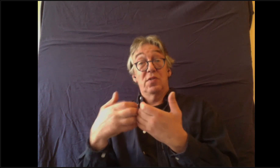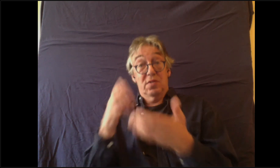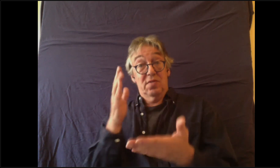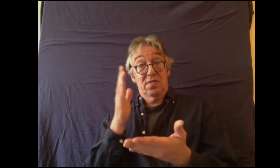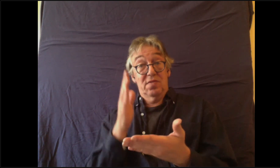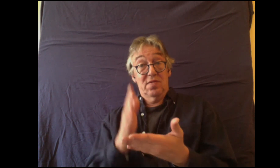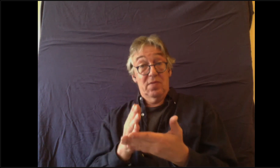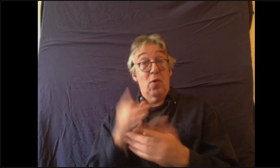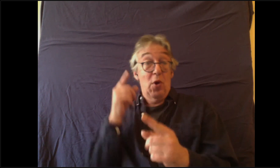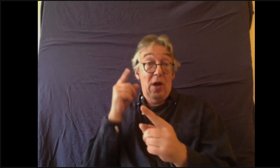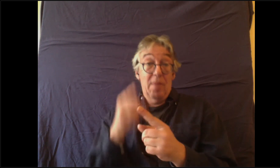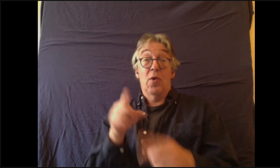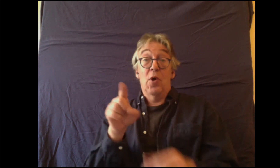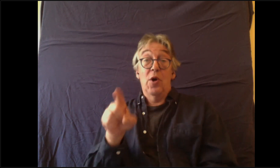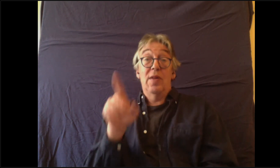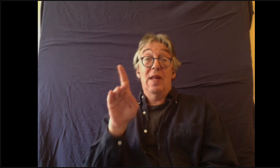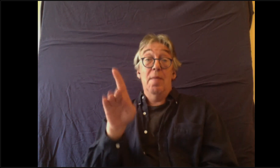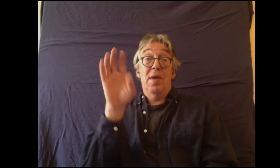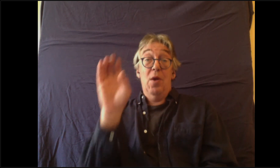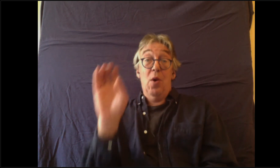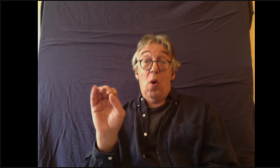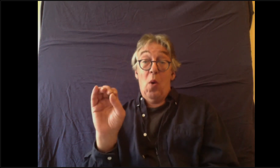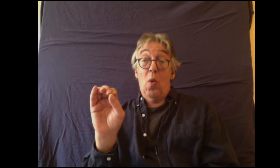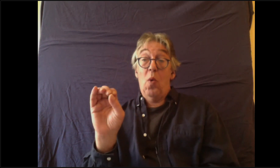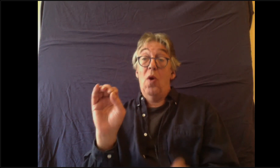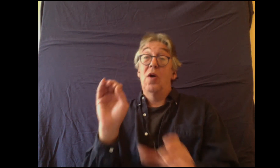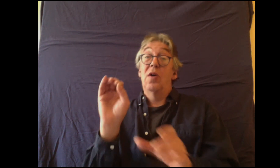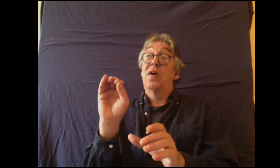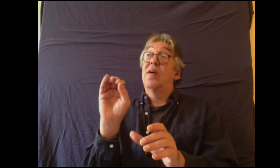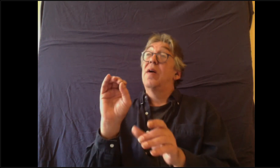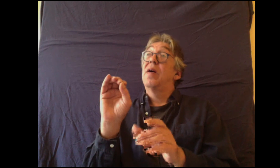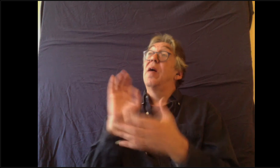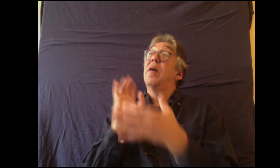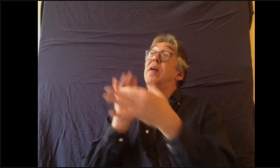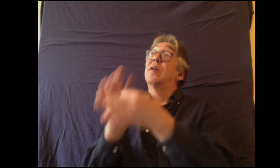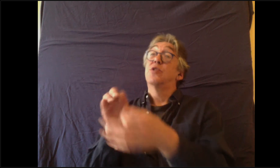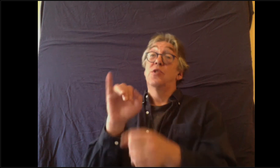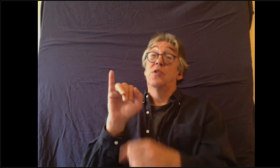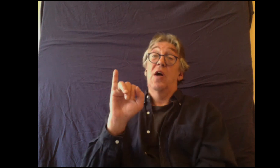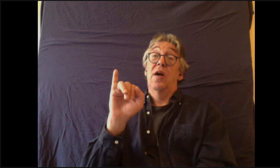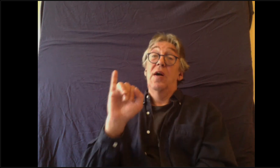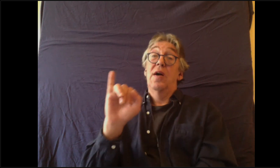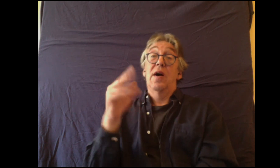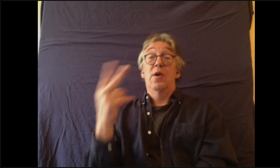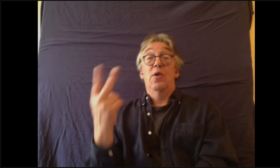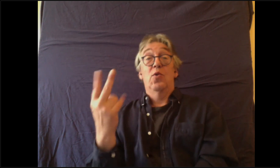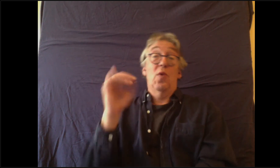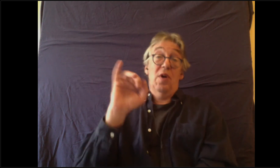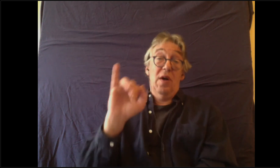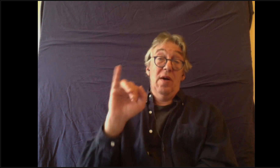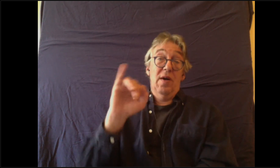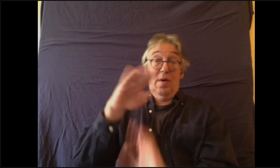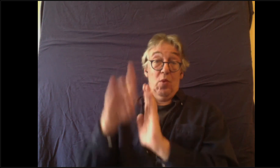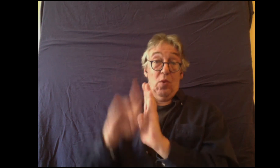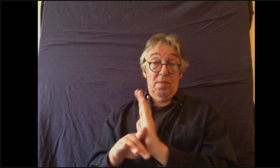the DPOs engagement in the i2i program because it's essential to succeed.